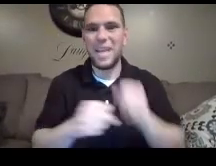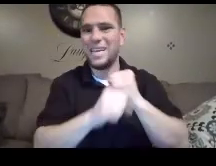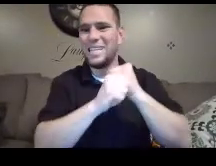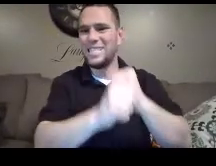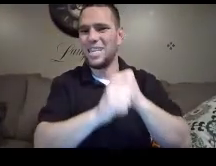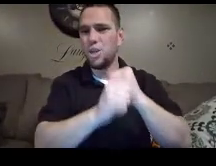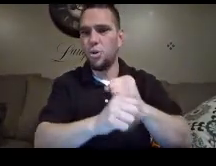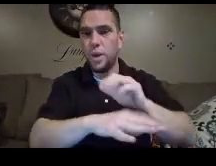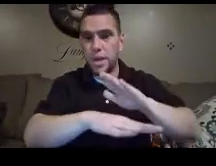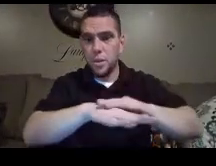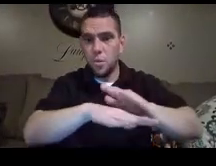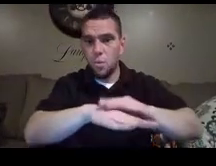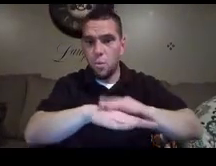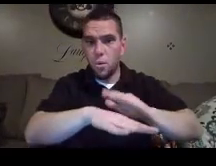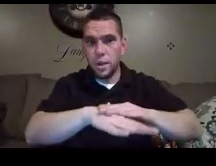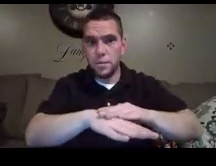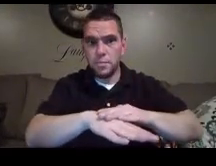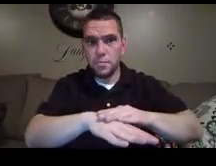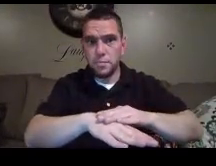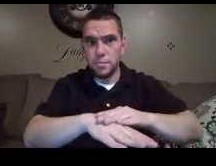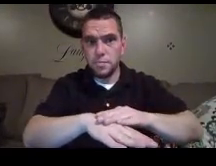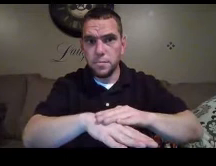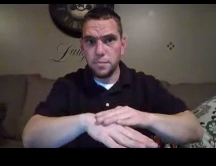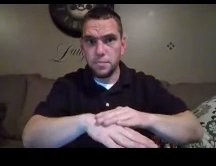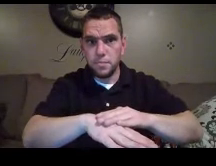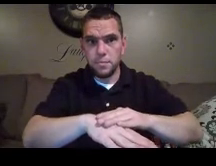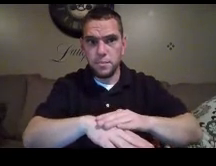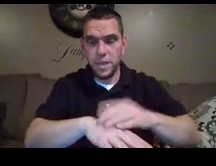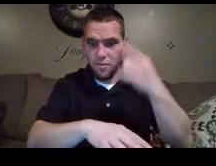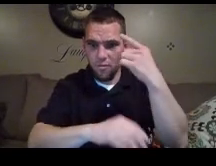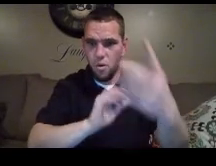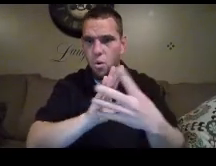So this is accompanying the paragraph that says, "For copies of survey reports referred to in this